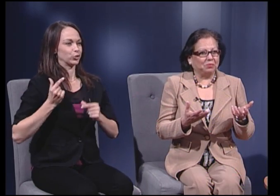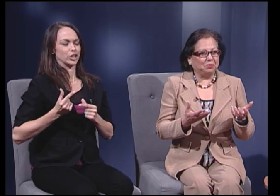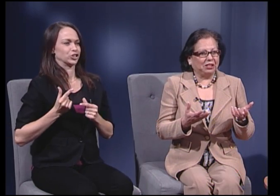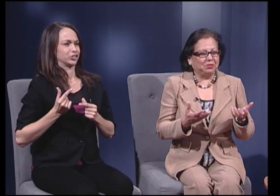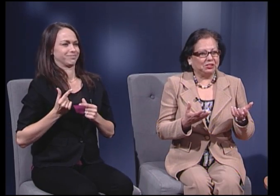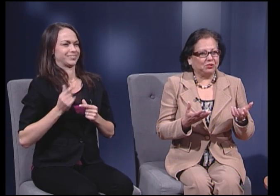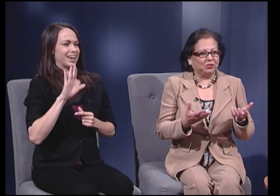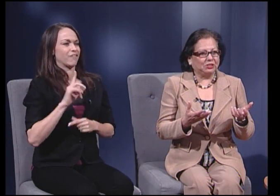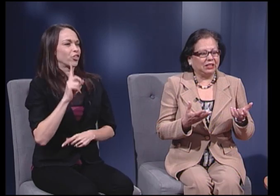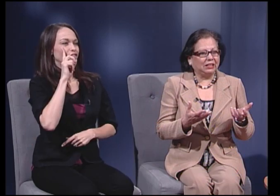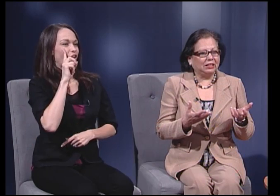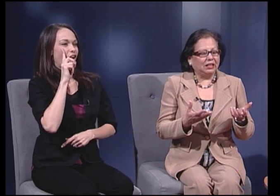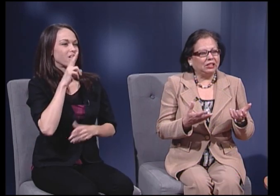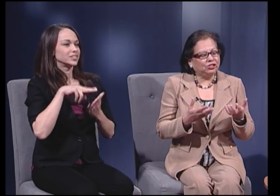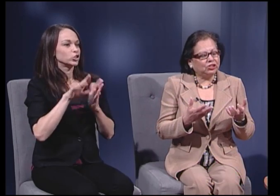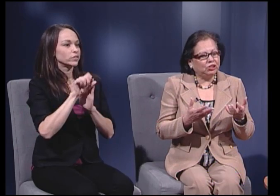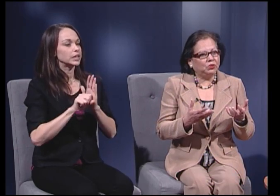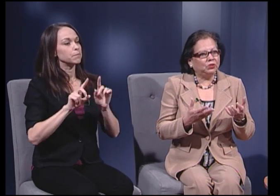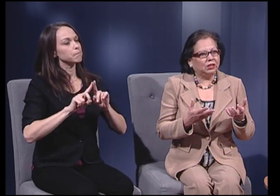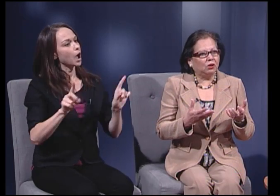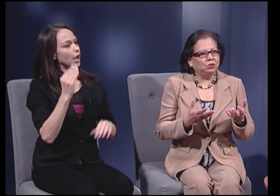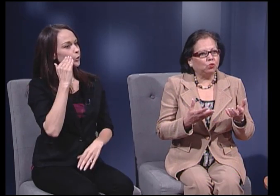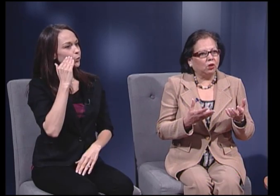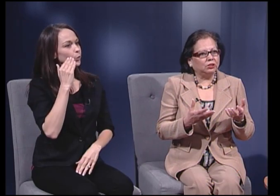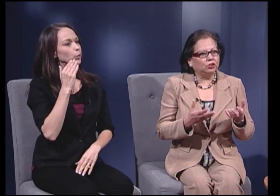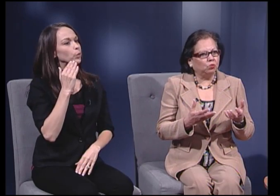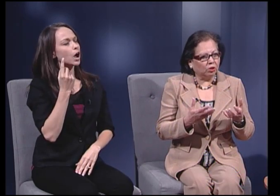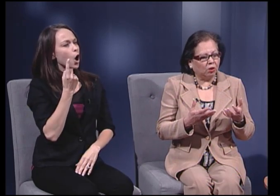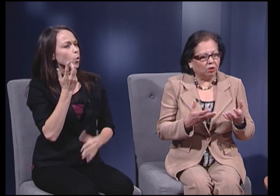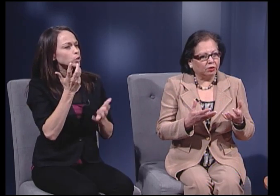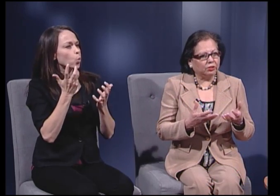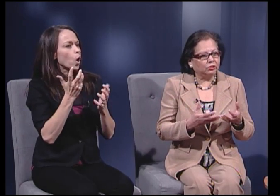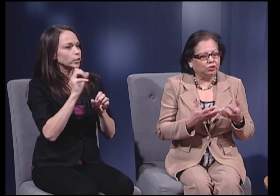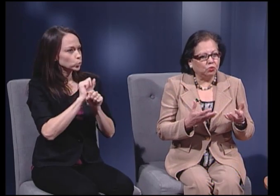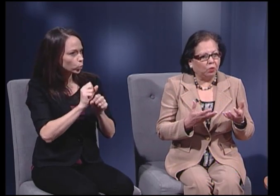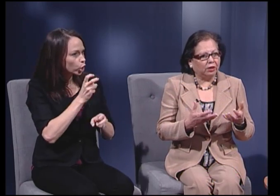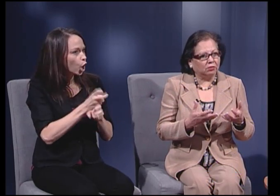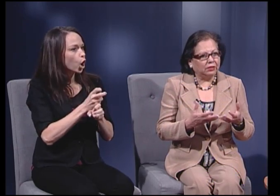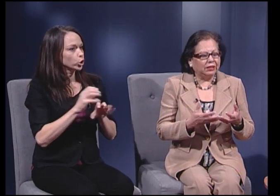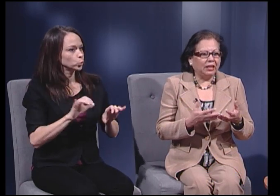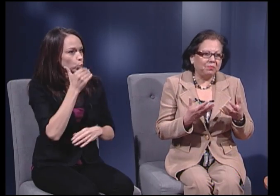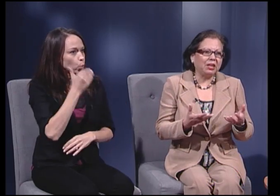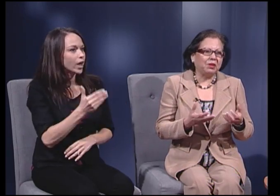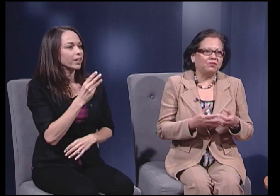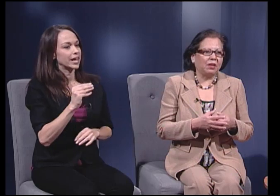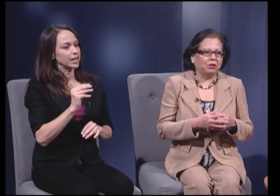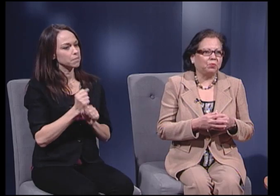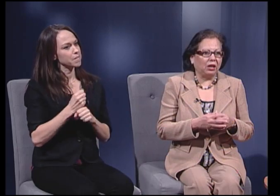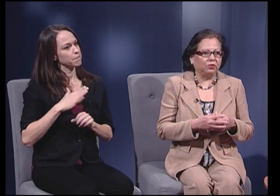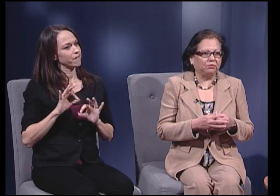about becoming the Secretary of State. I just knew that I always wanted to work hard, do well, and make my family proud of me.